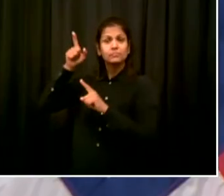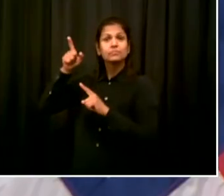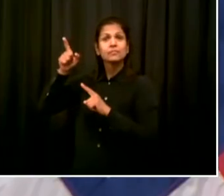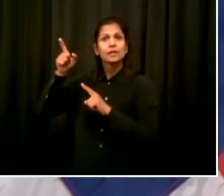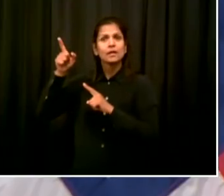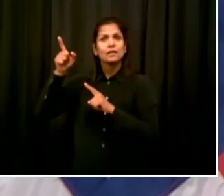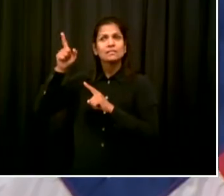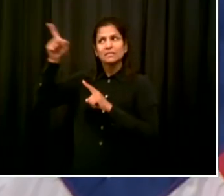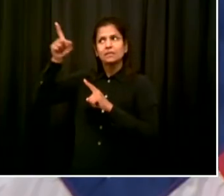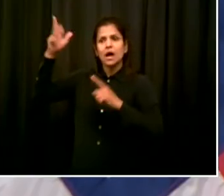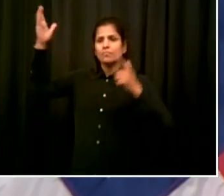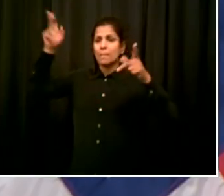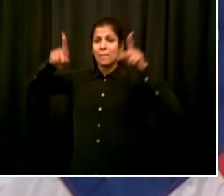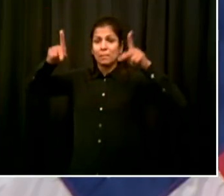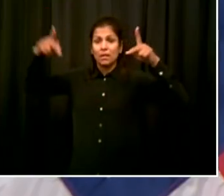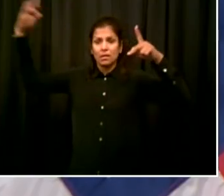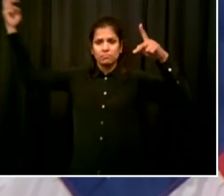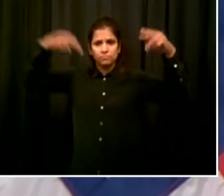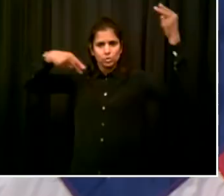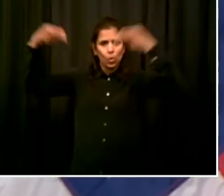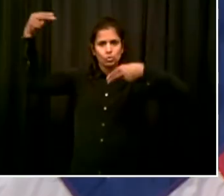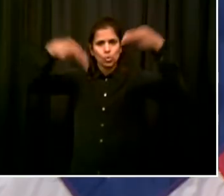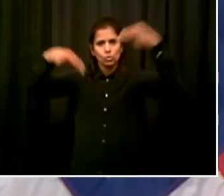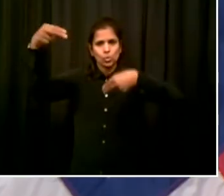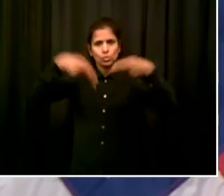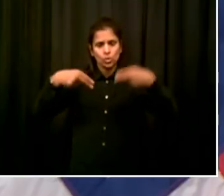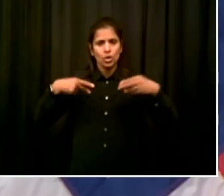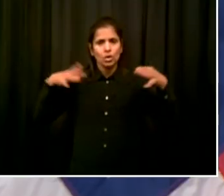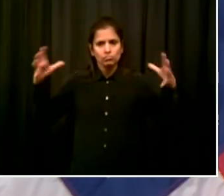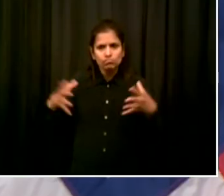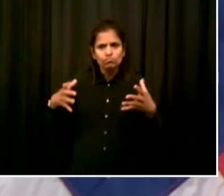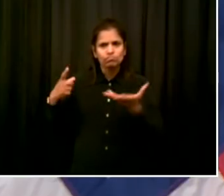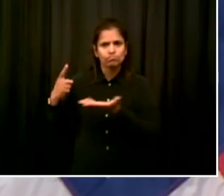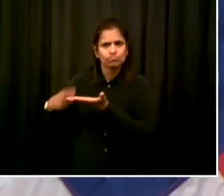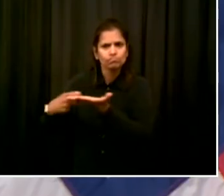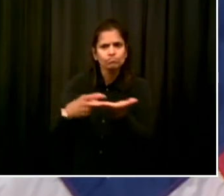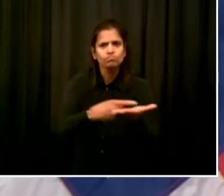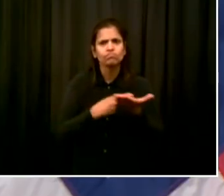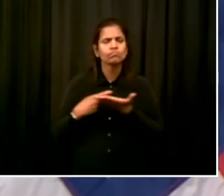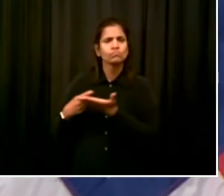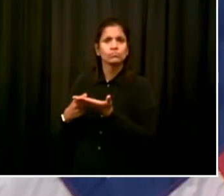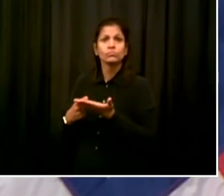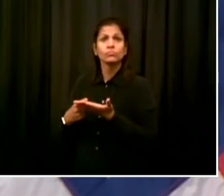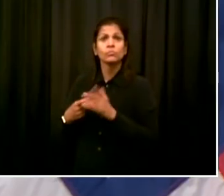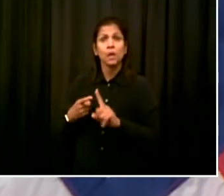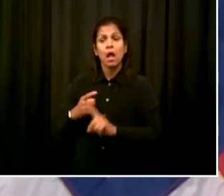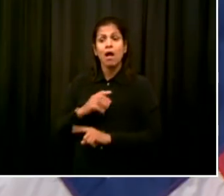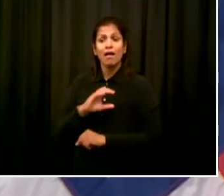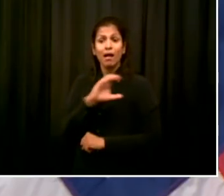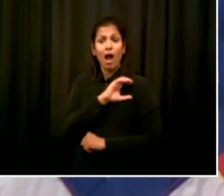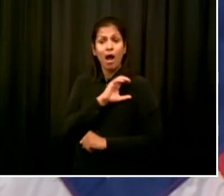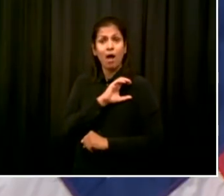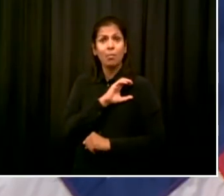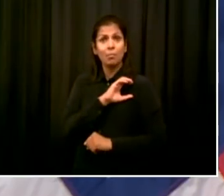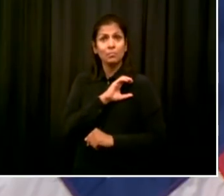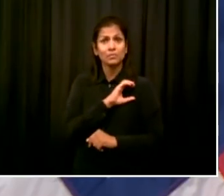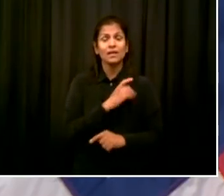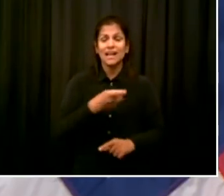WIH TTE H COMMUNITY WITH THEIR POLICE